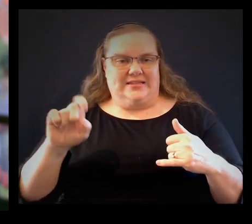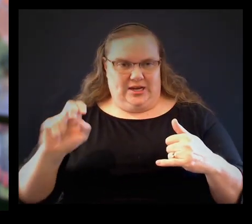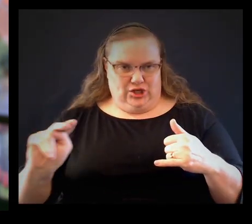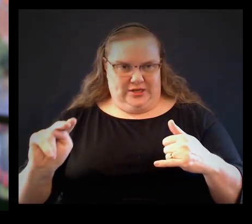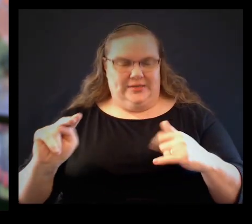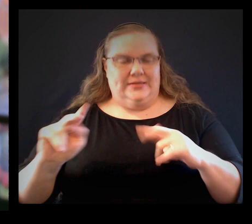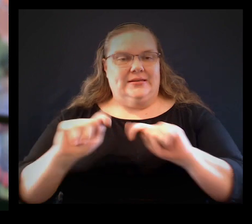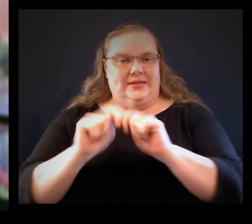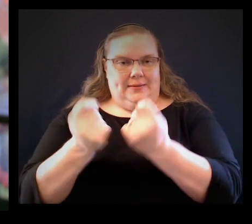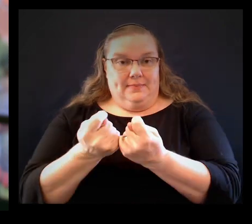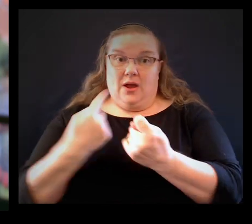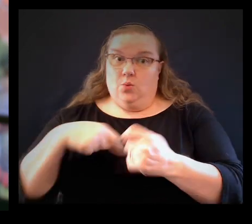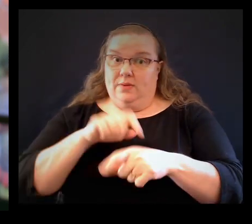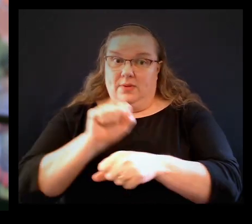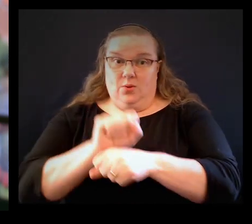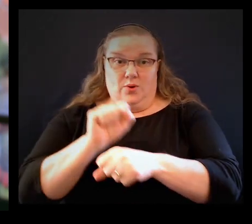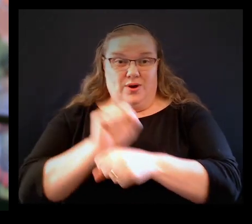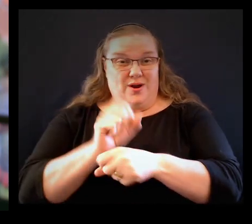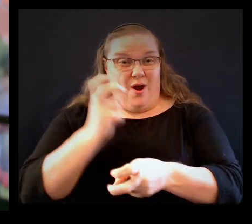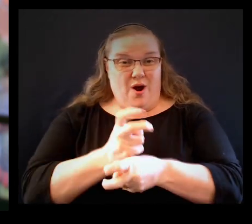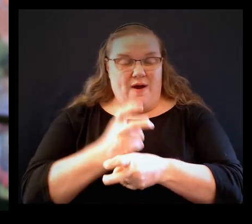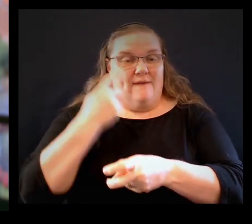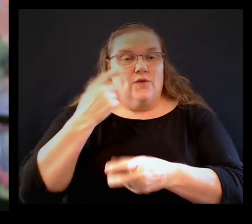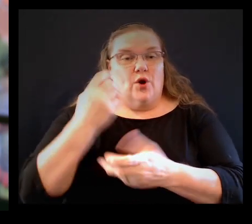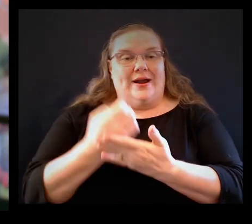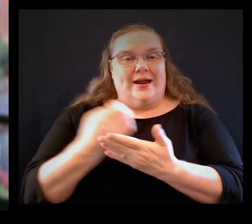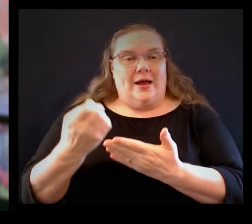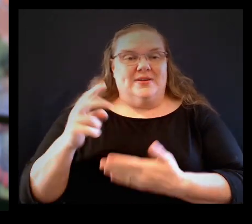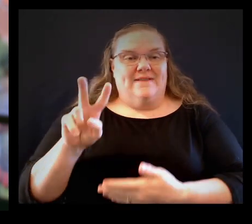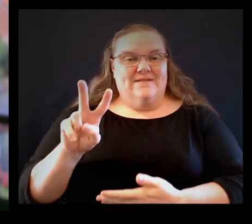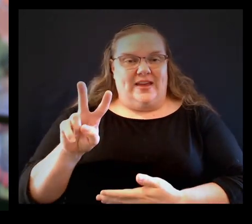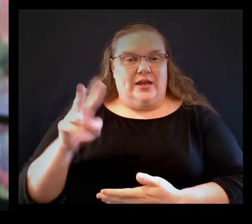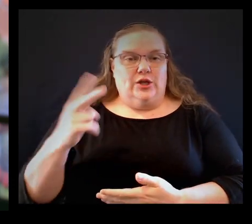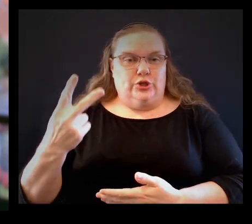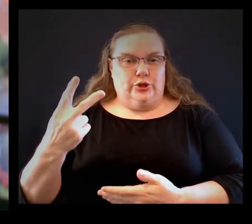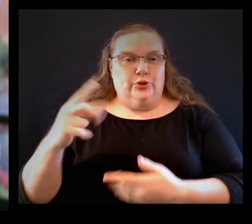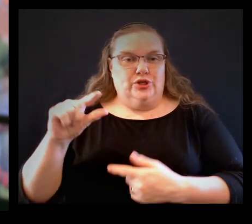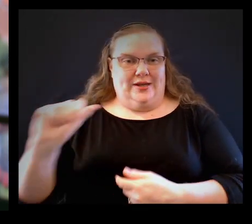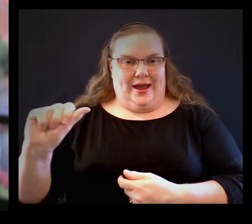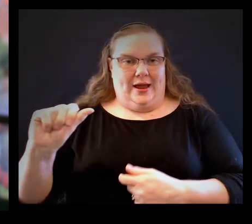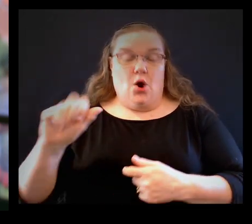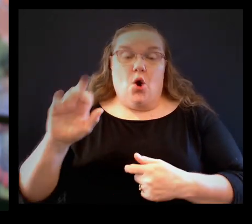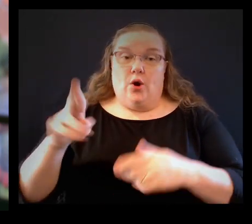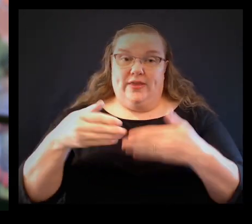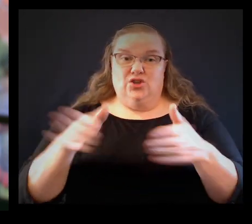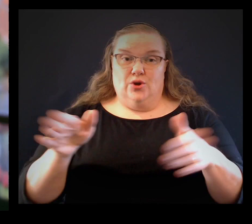The team has been hard at work, working on Economy V2 GA, or the big General Availability release.